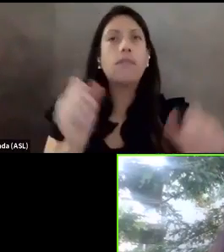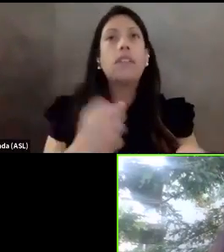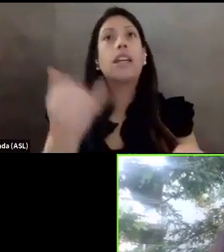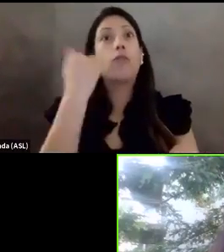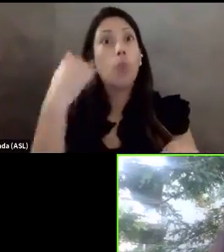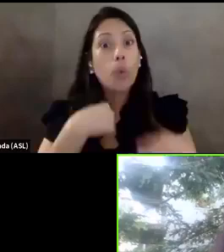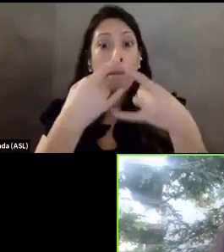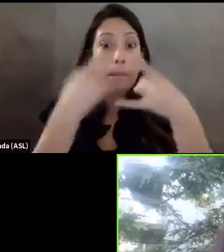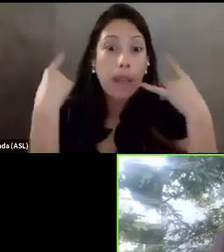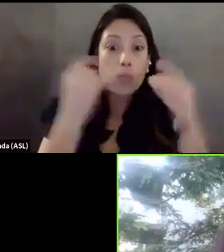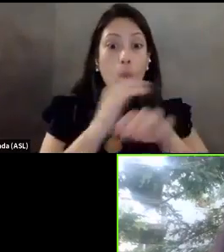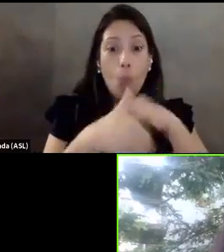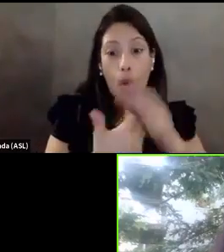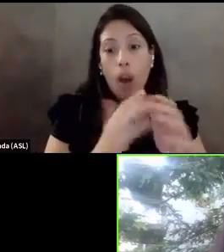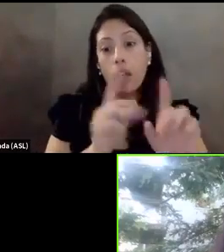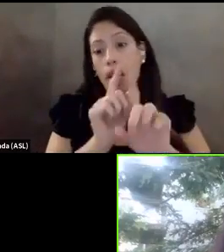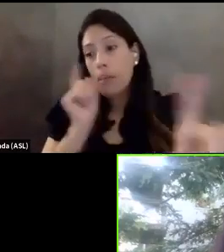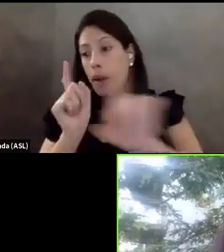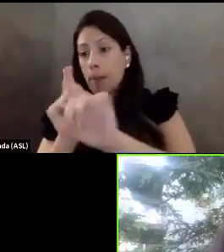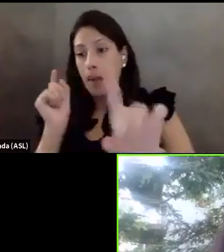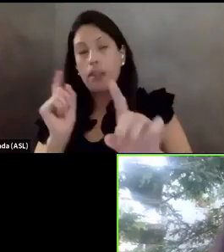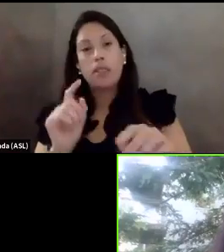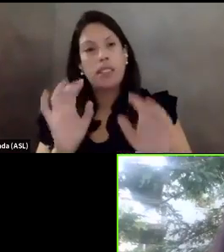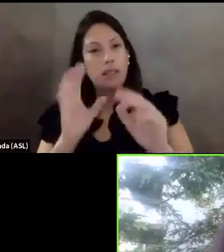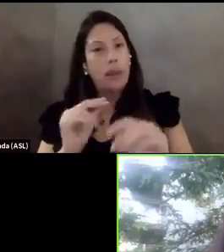As a reminder, for those who've elected to do their voting in person,